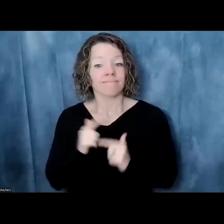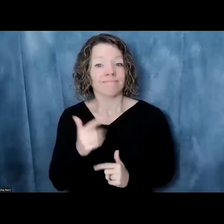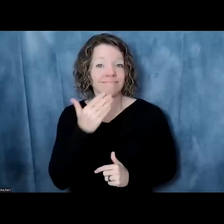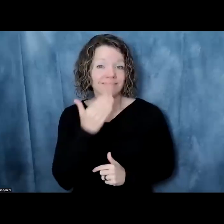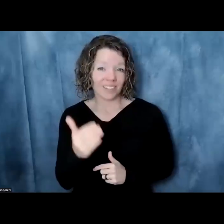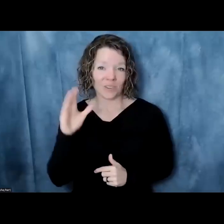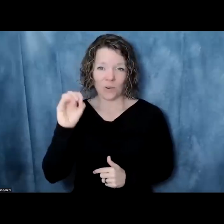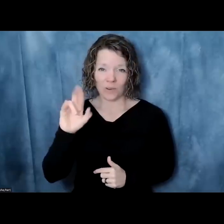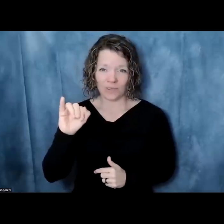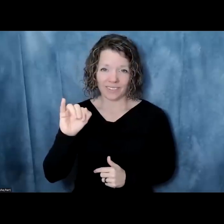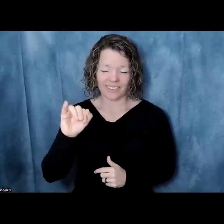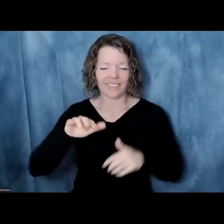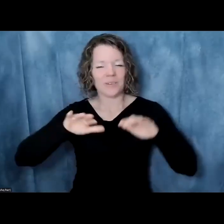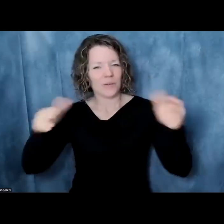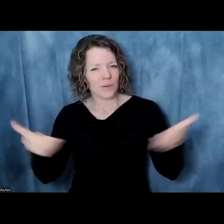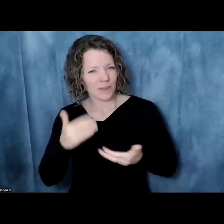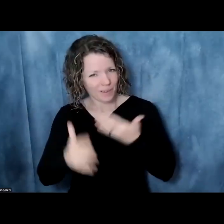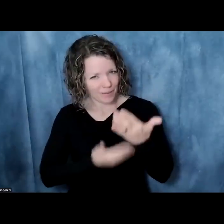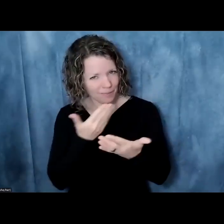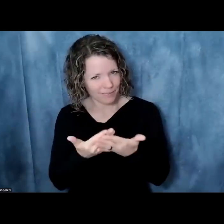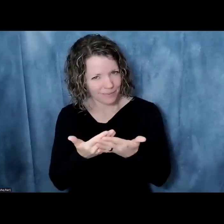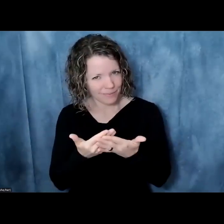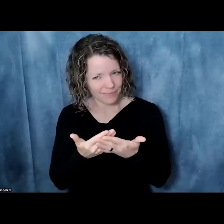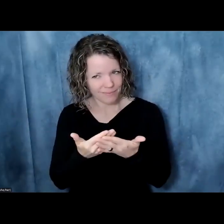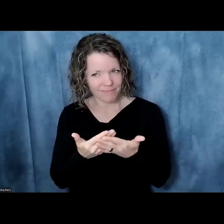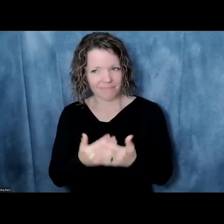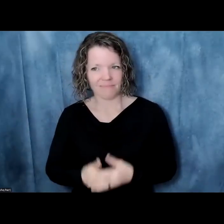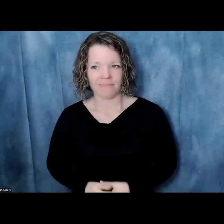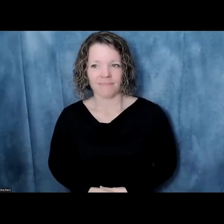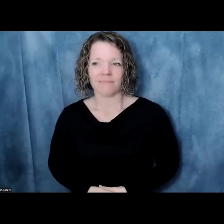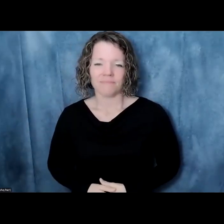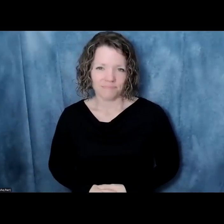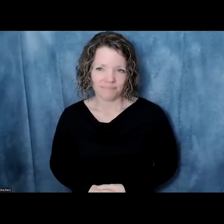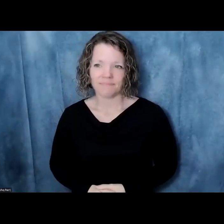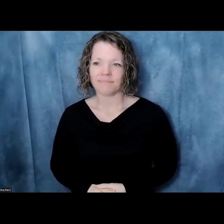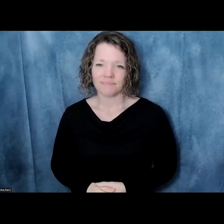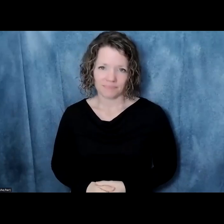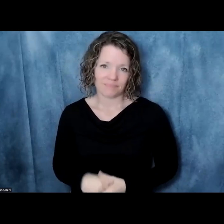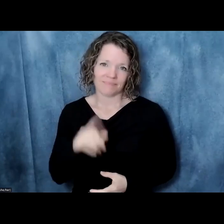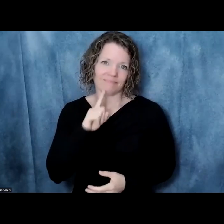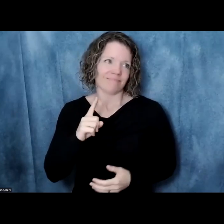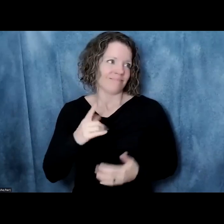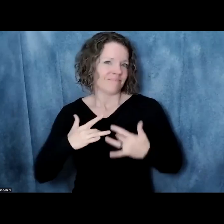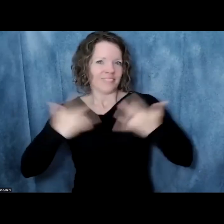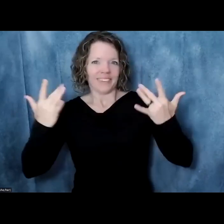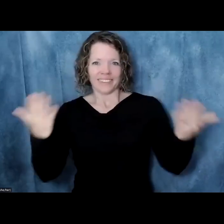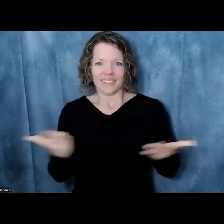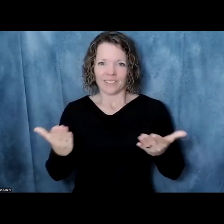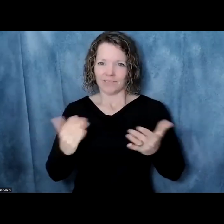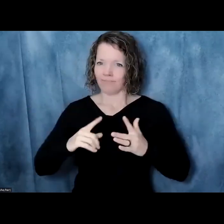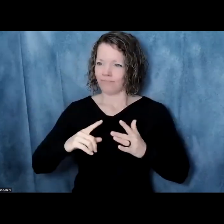everybody. I'm thrilled to be able to open your session here today. I'd like to start by thanking